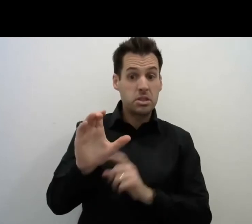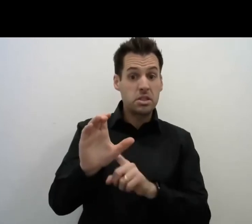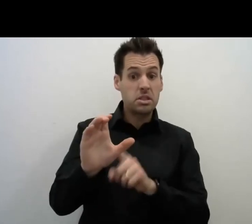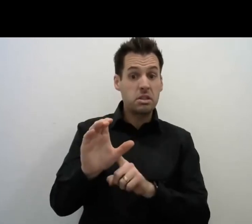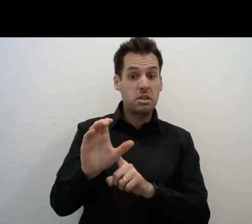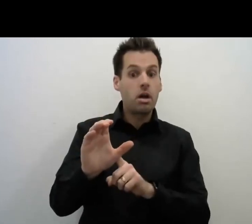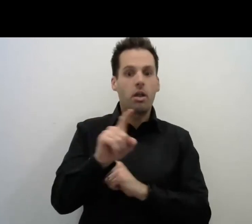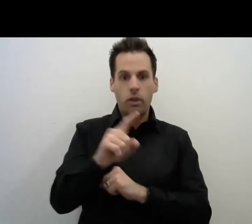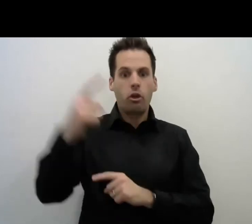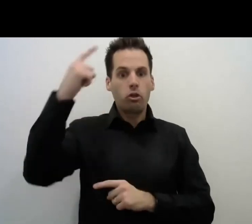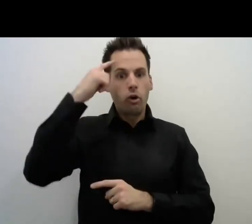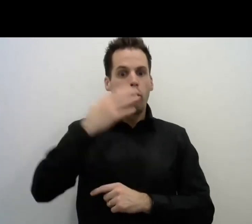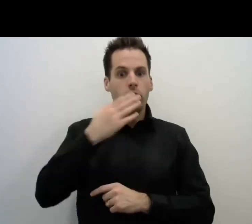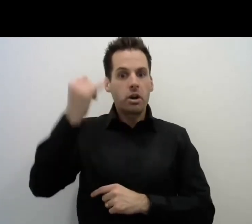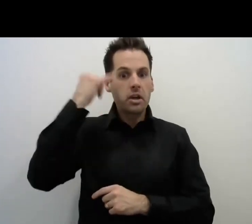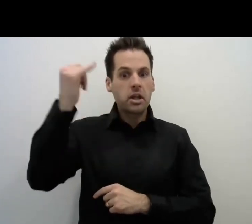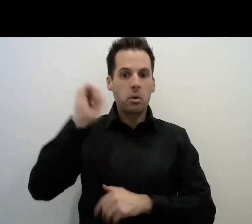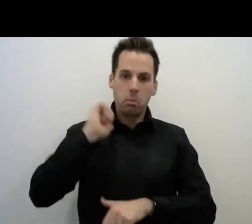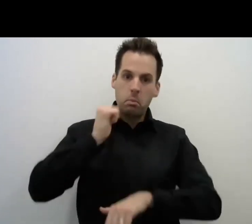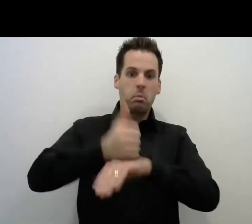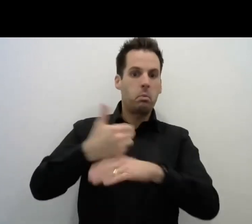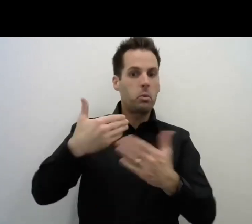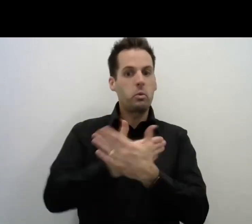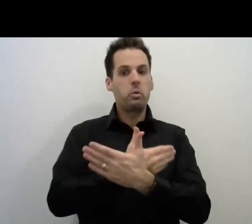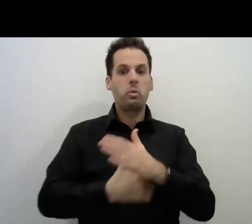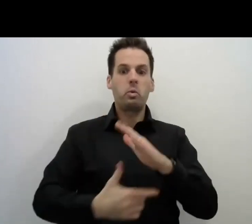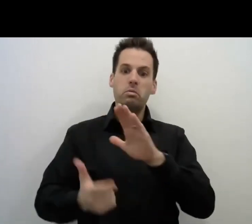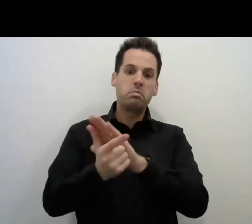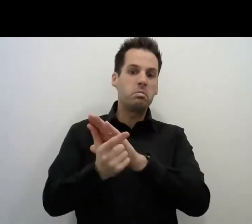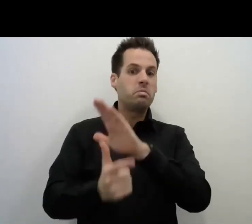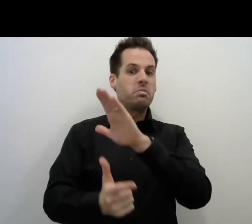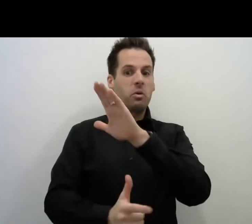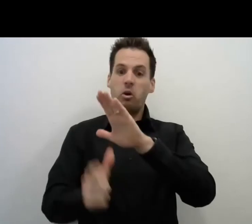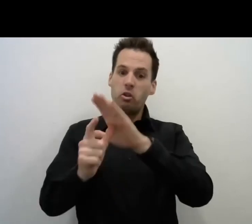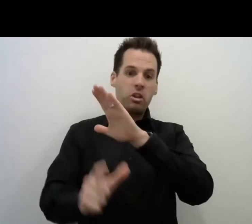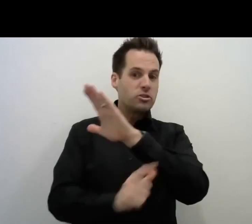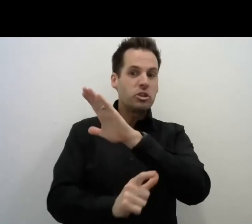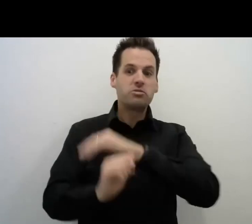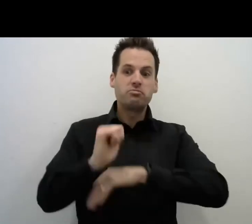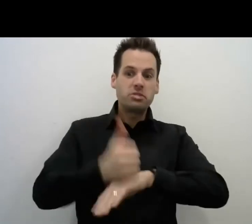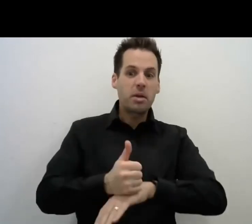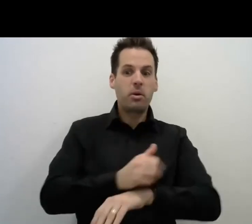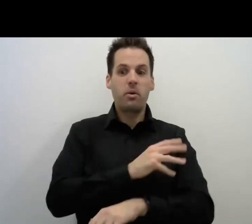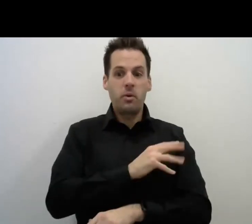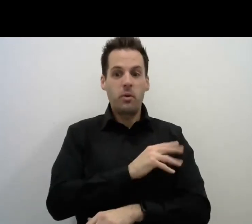intentions introduced legislation specifically around uh registration and certification and